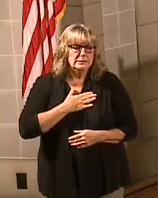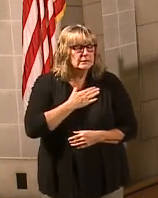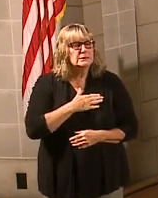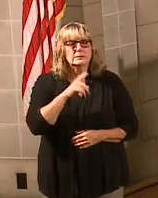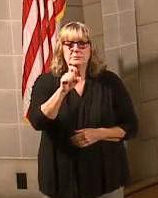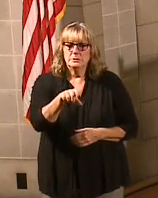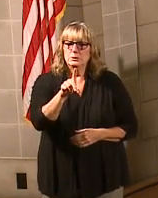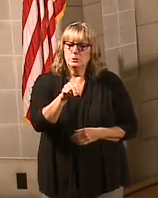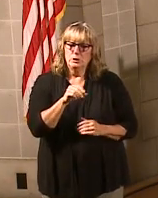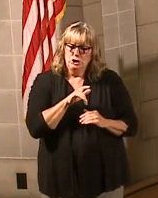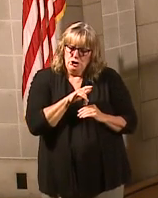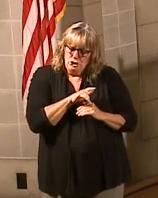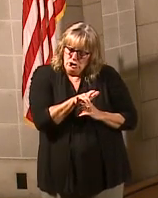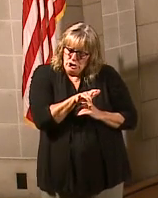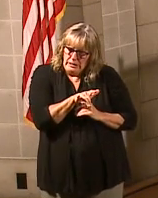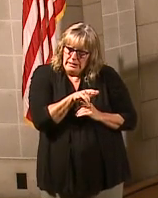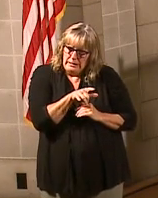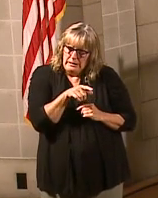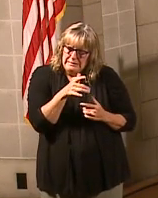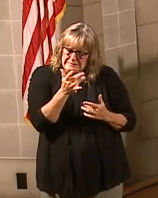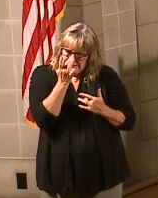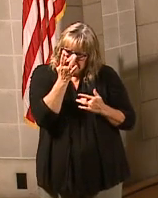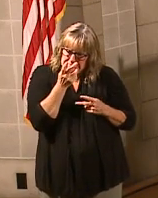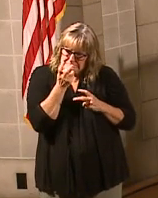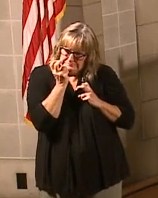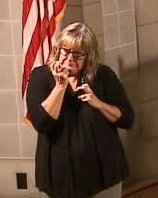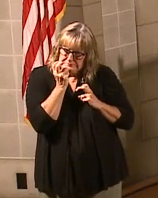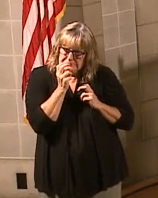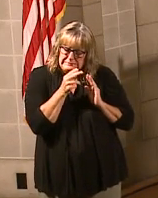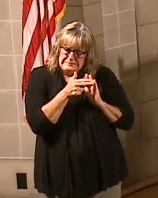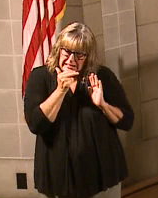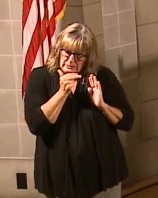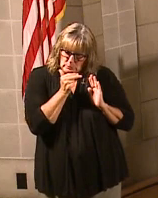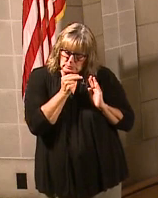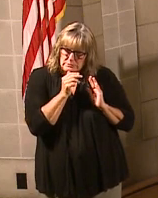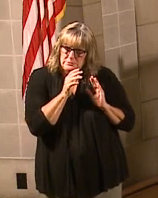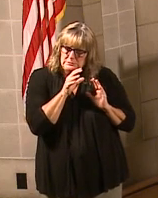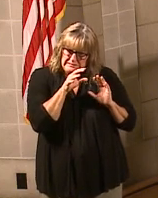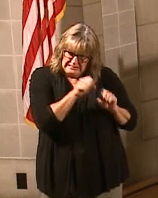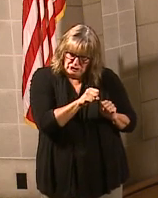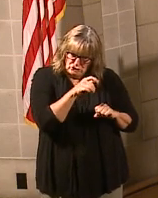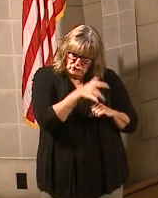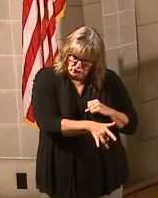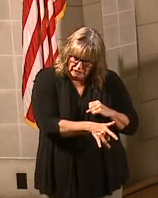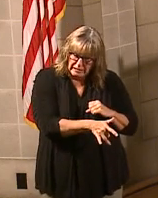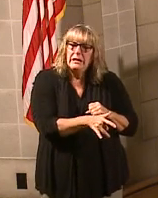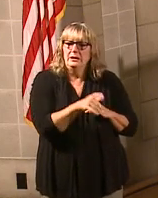WE WANT DOCTORS TO PRESCRIBE IT.